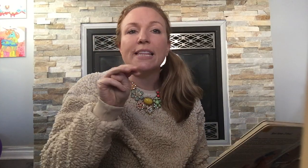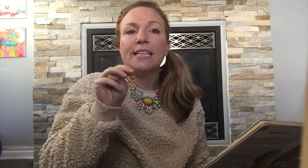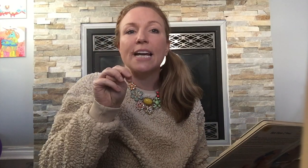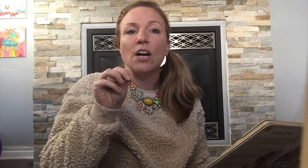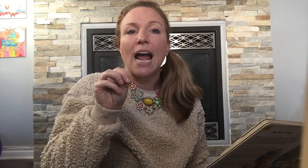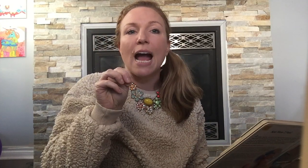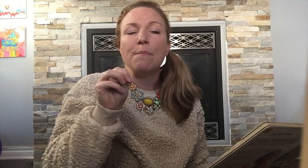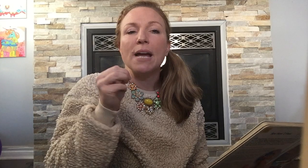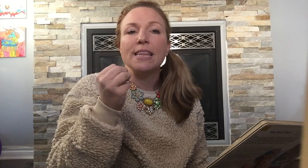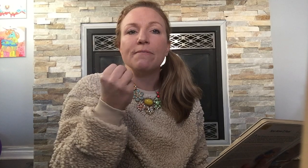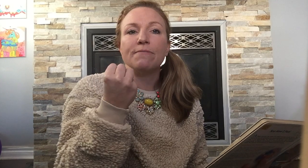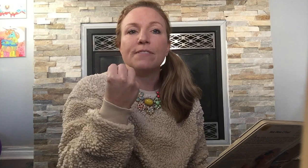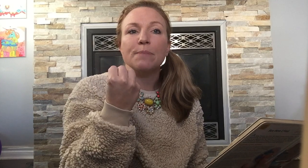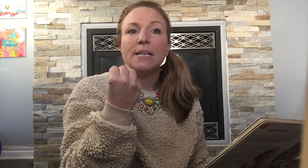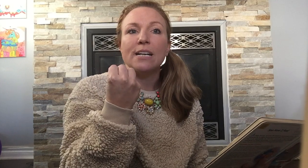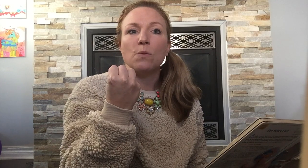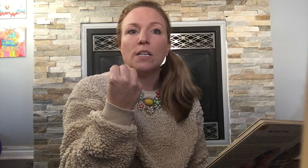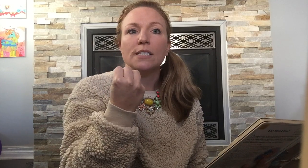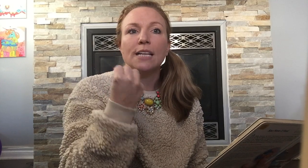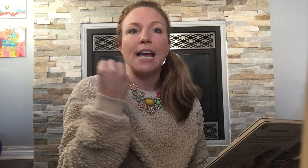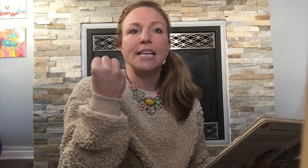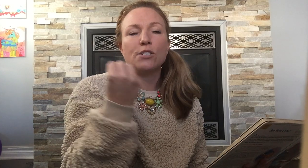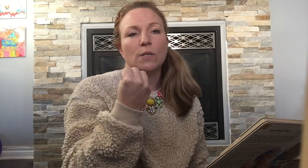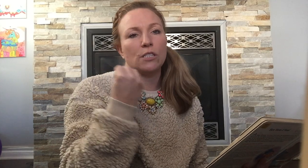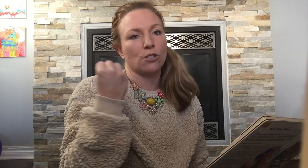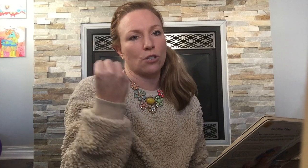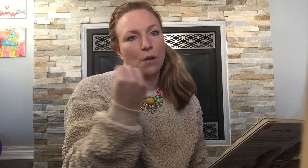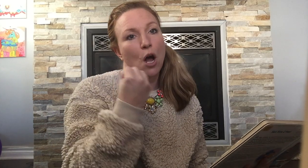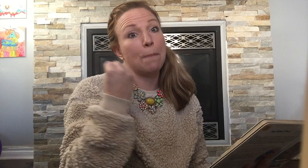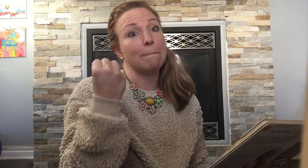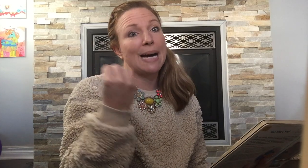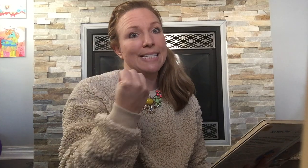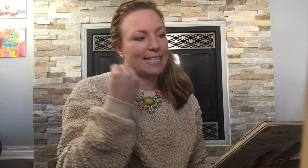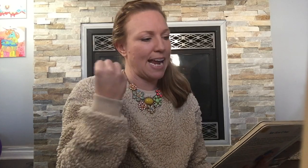the letter "M" and then flip it inwards, and then do a little circle. On MONDAY,